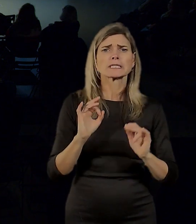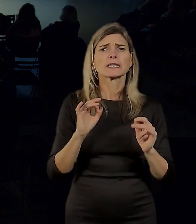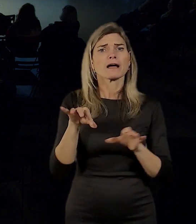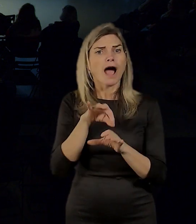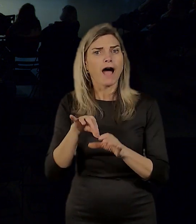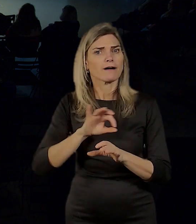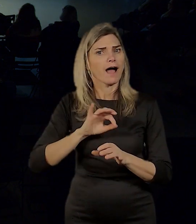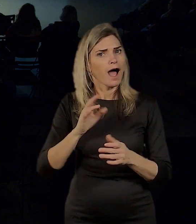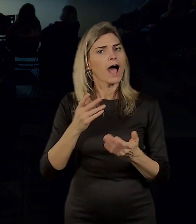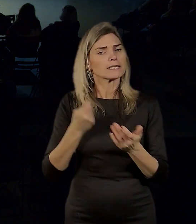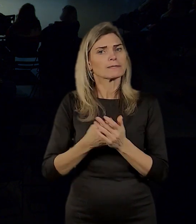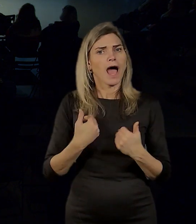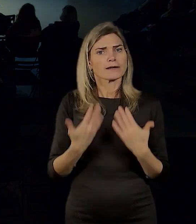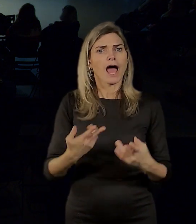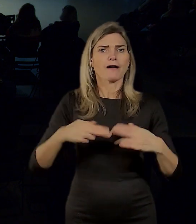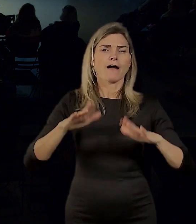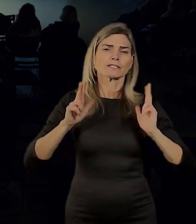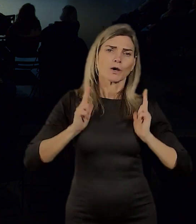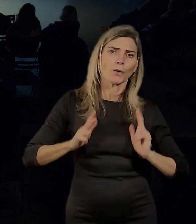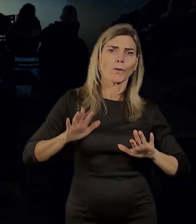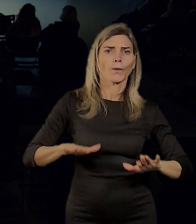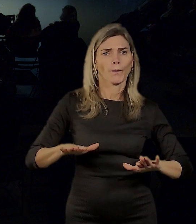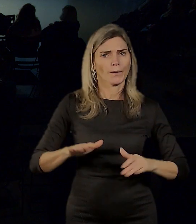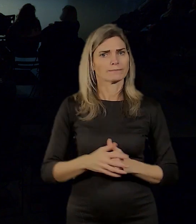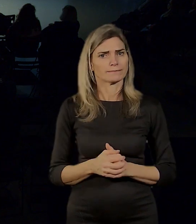We are creating an area for relaxation and for staying.